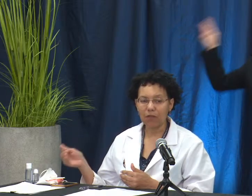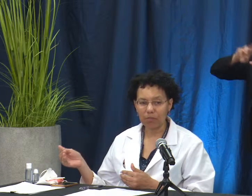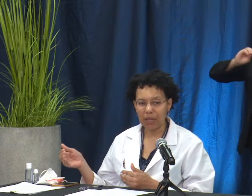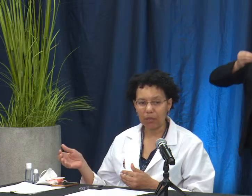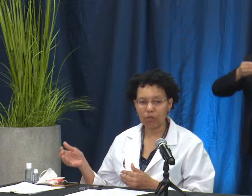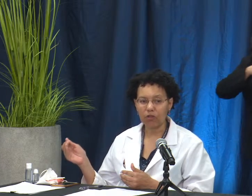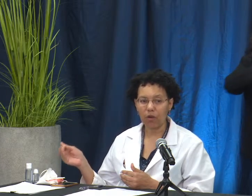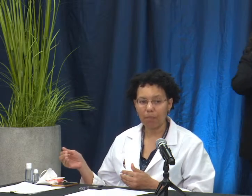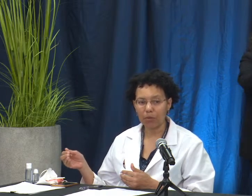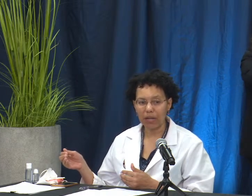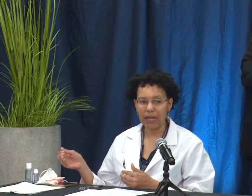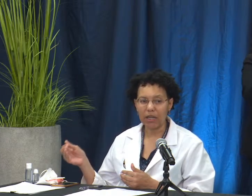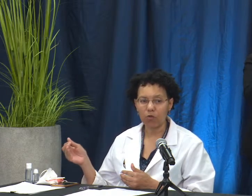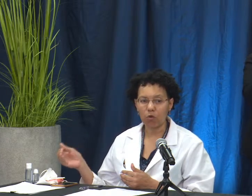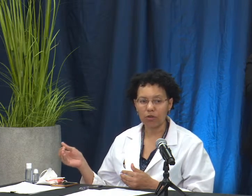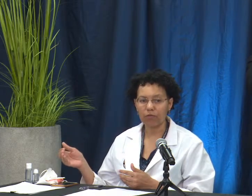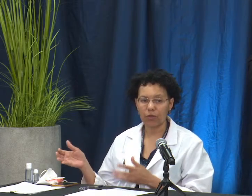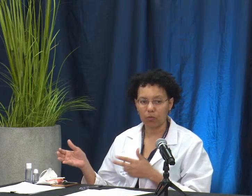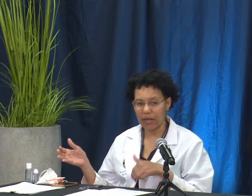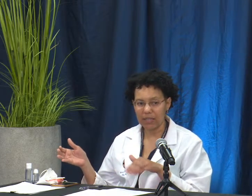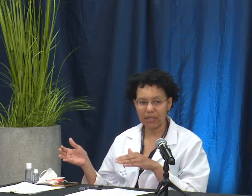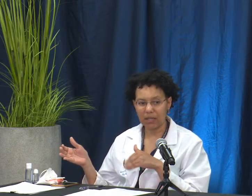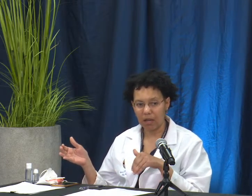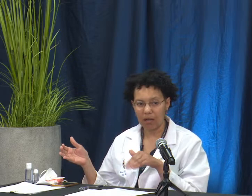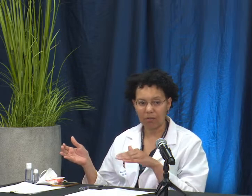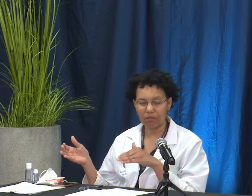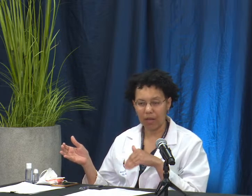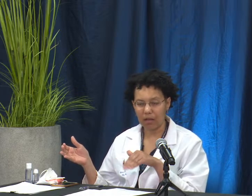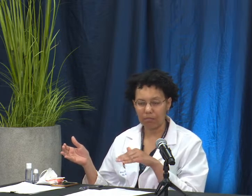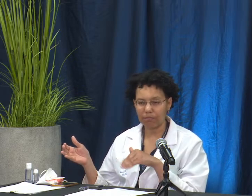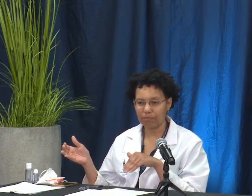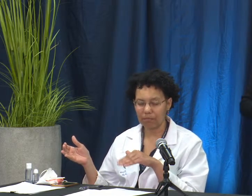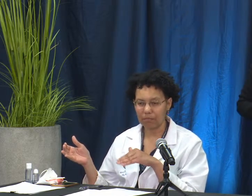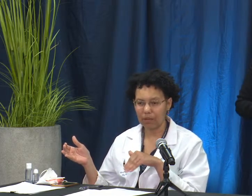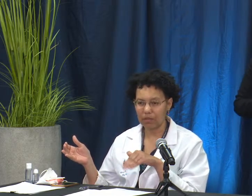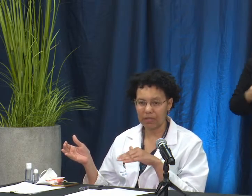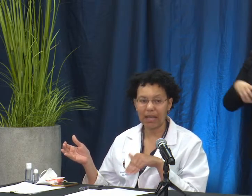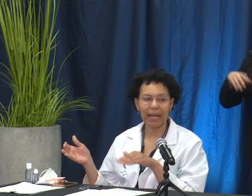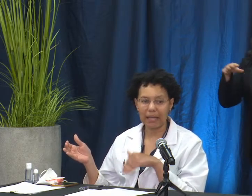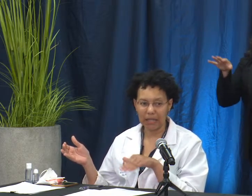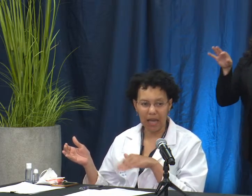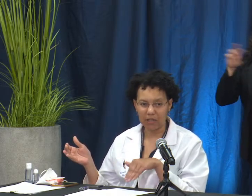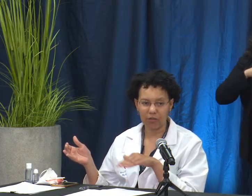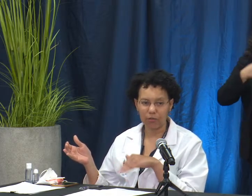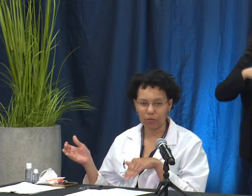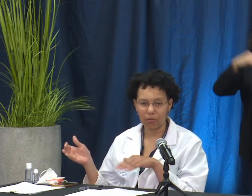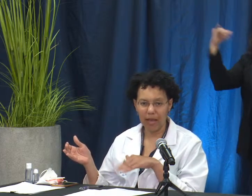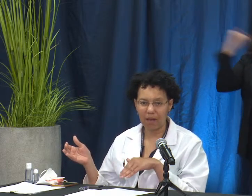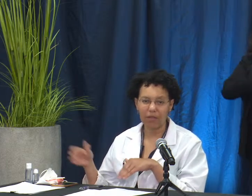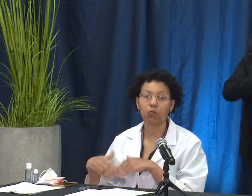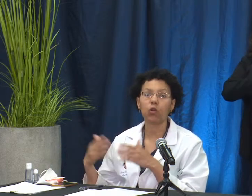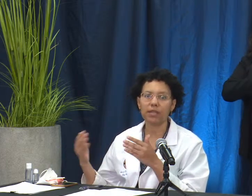to be able to operate in order for the rest of society not to have even worse